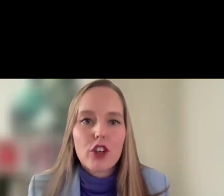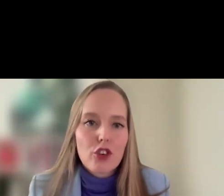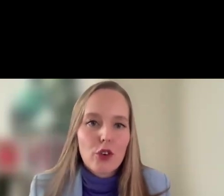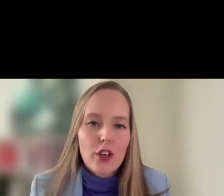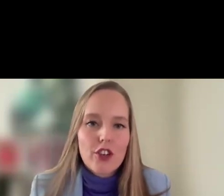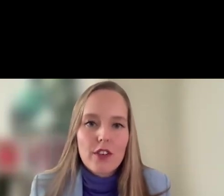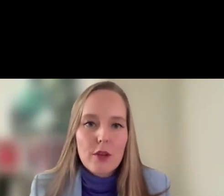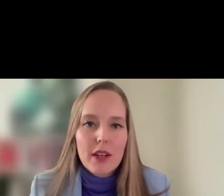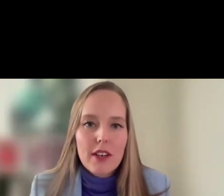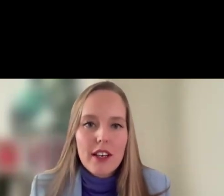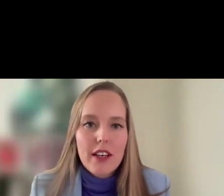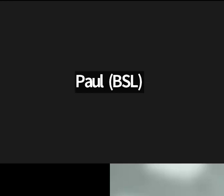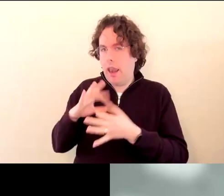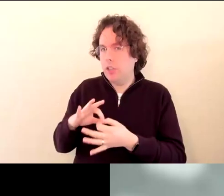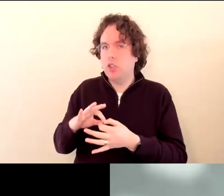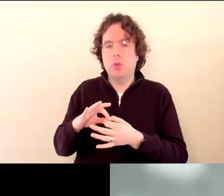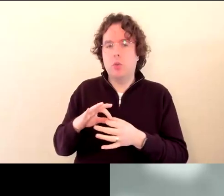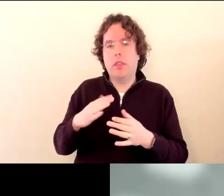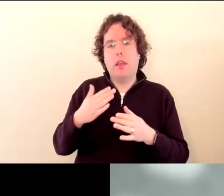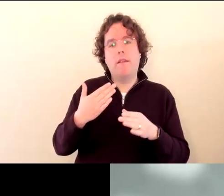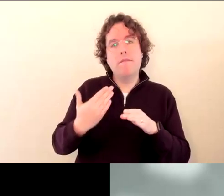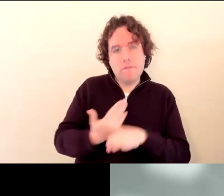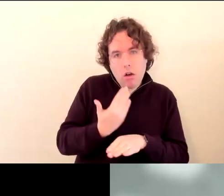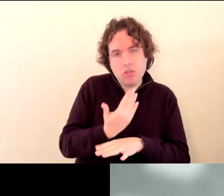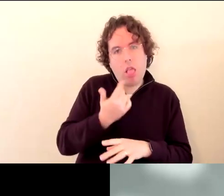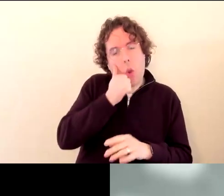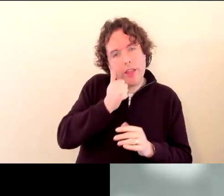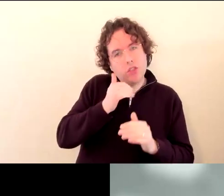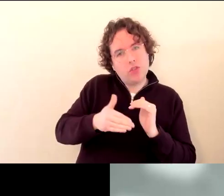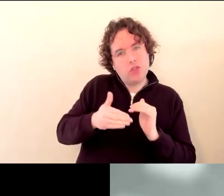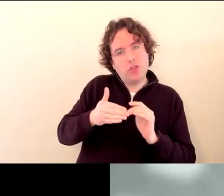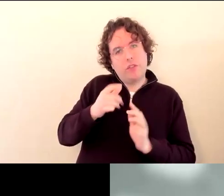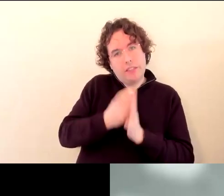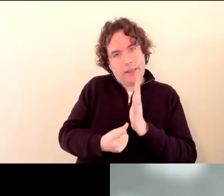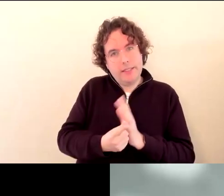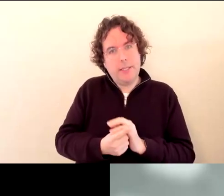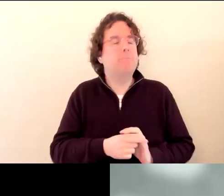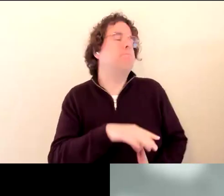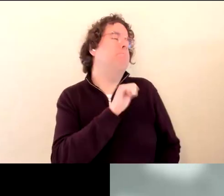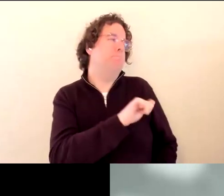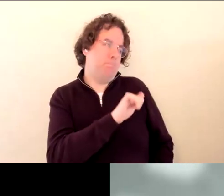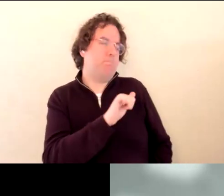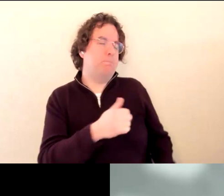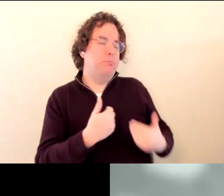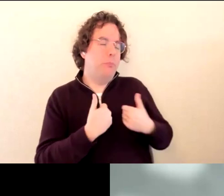the functional knowledge of disability. Chris: absolutely. So as I say, legally speaking it isn't